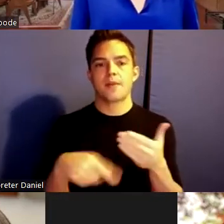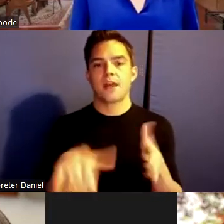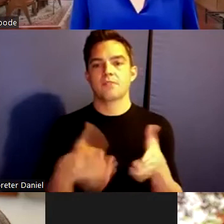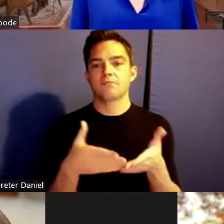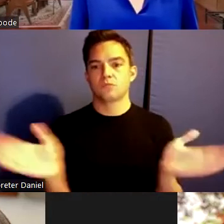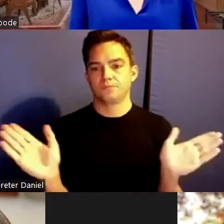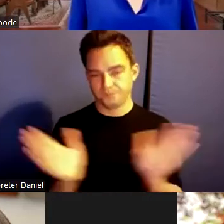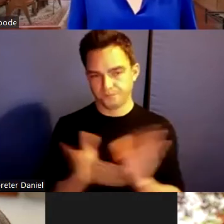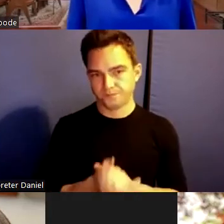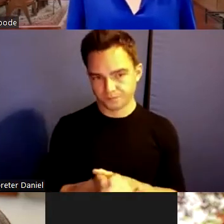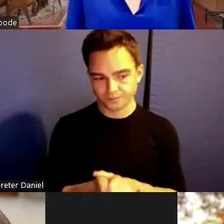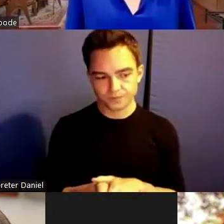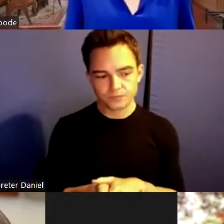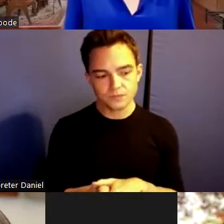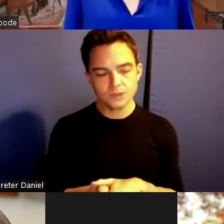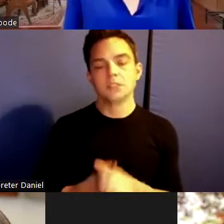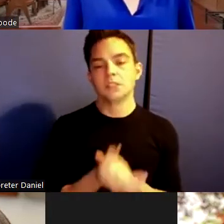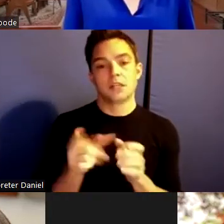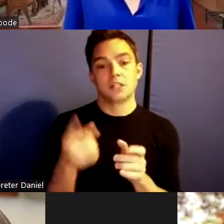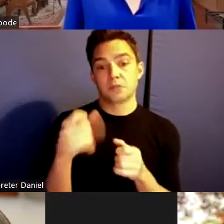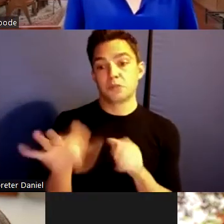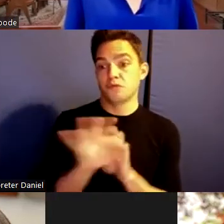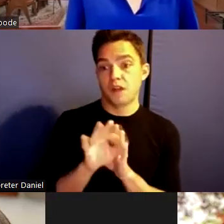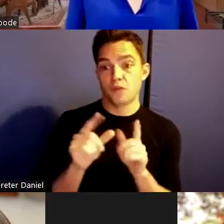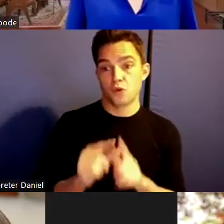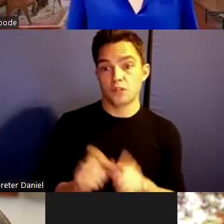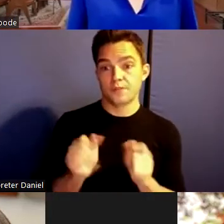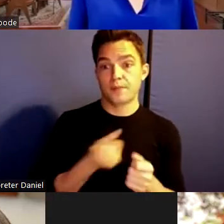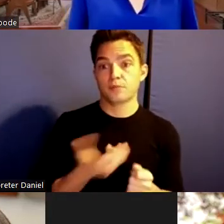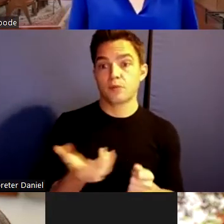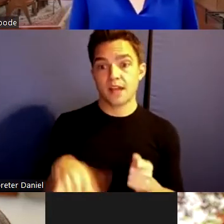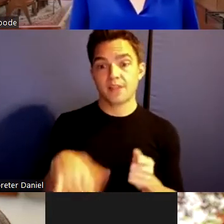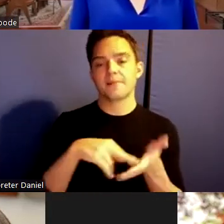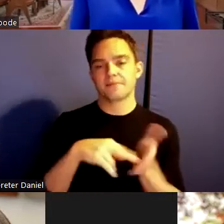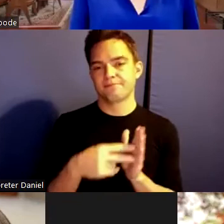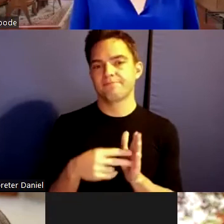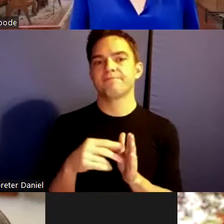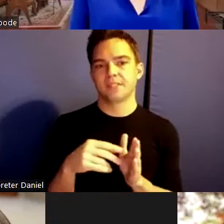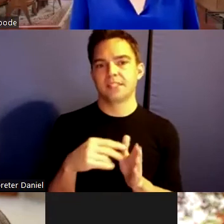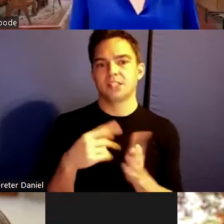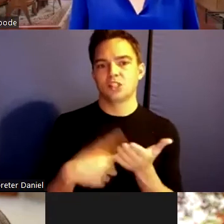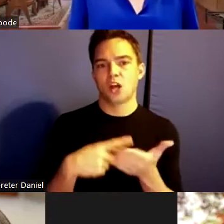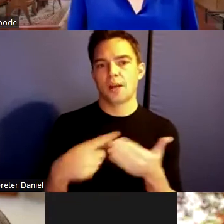just because you have trouble finding the words to say it, that's an indication of talk about it is an indication of how